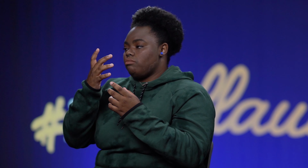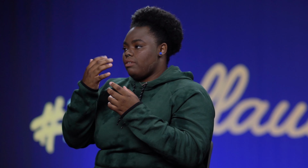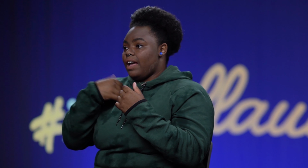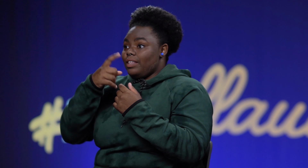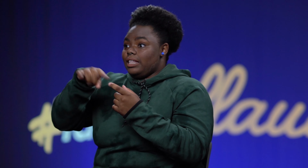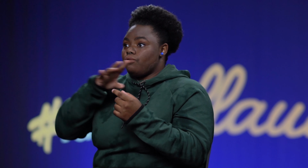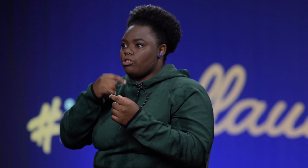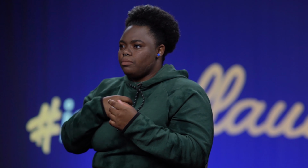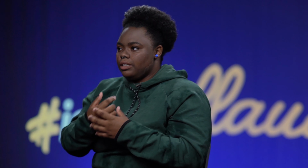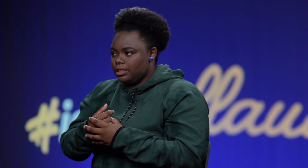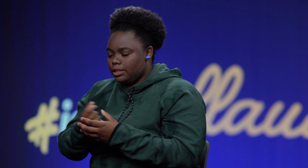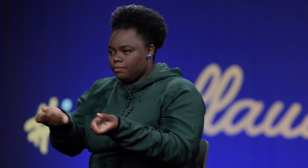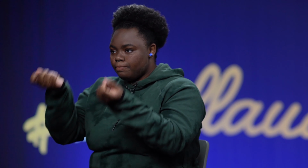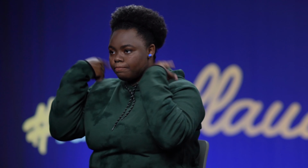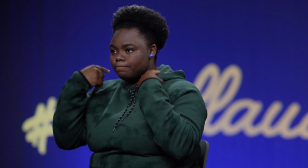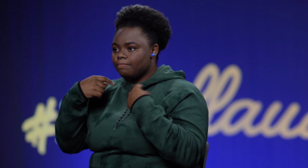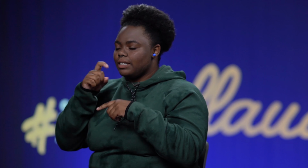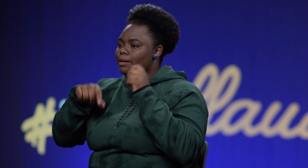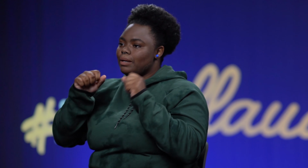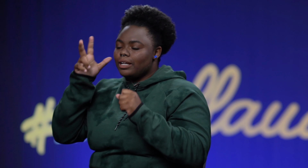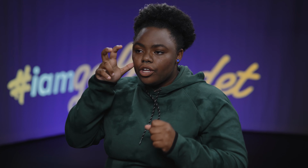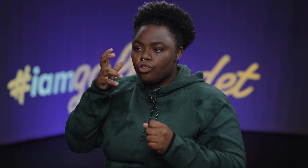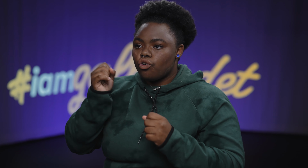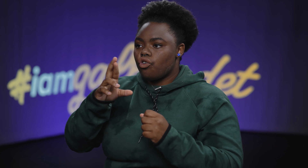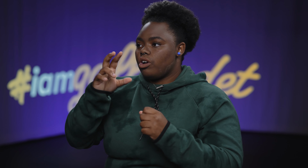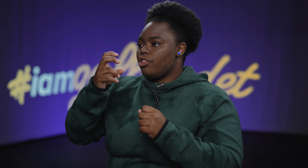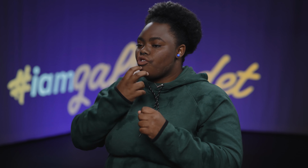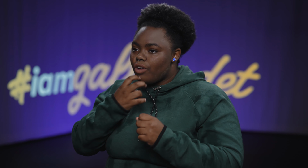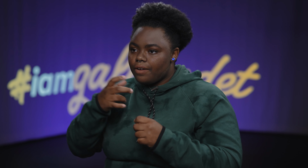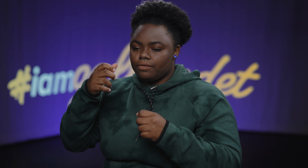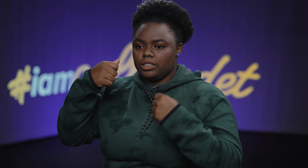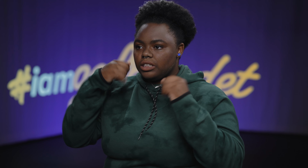when people wanted to talk to me I couldn't hear them or sometimes I couldn’t understand the referee.